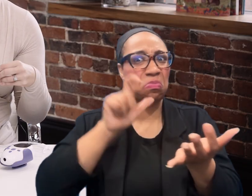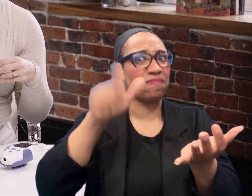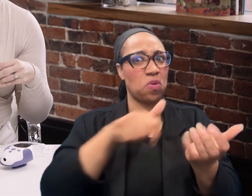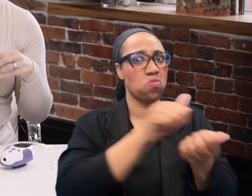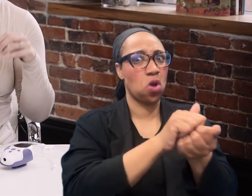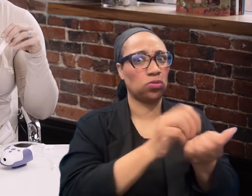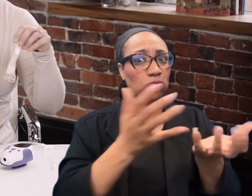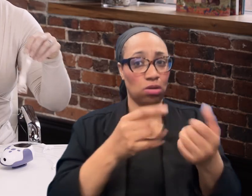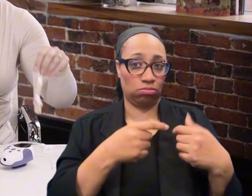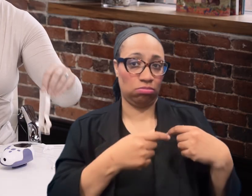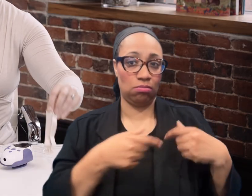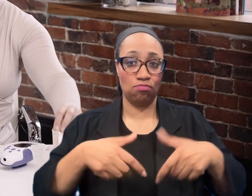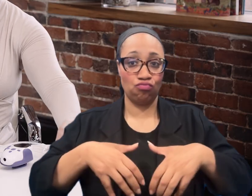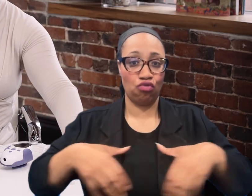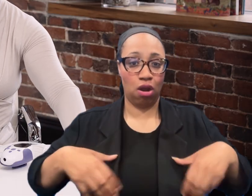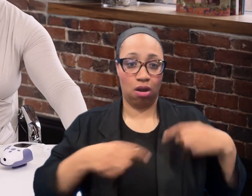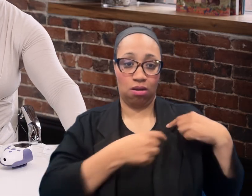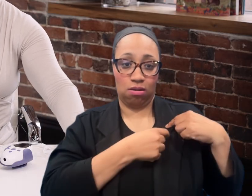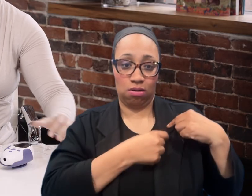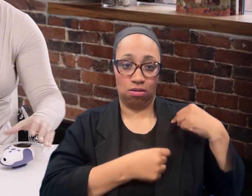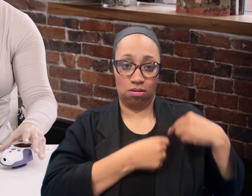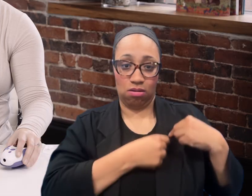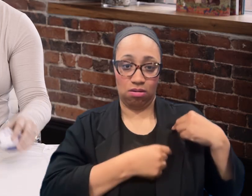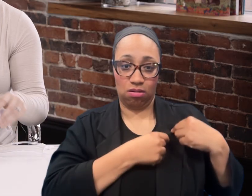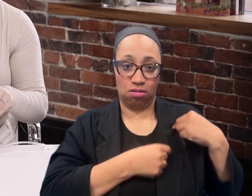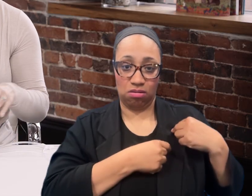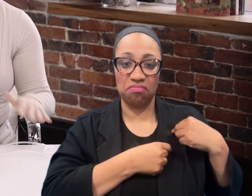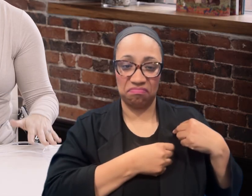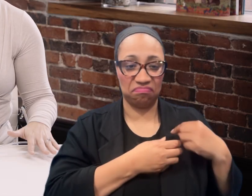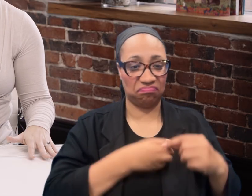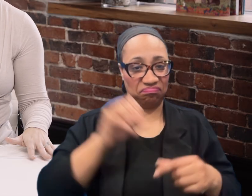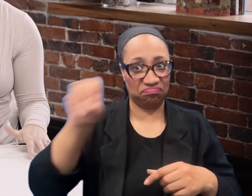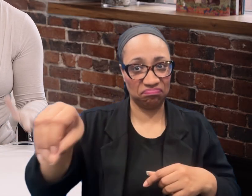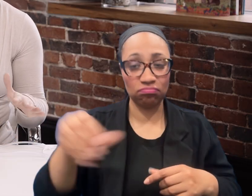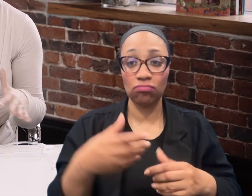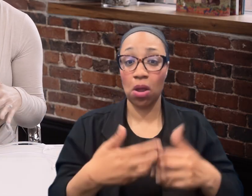going to touch the milk. So, those can go to the side. The motor and the tubing are also not going